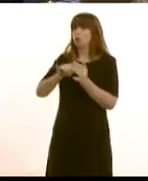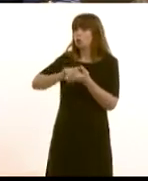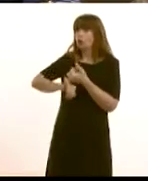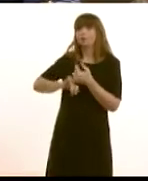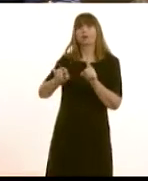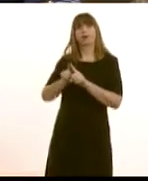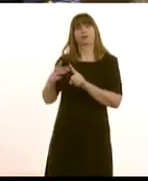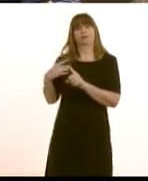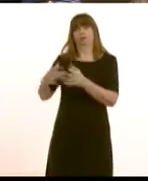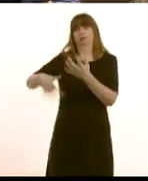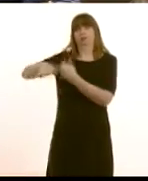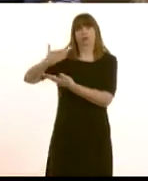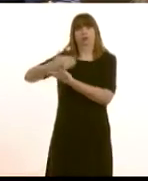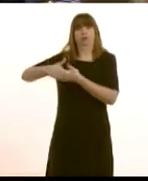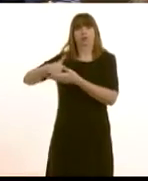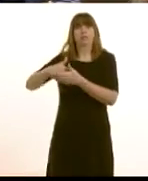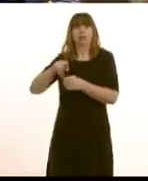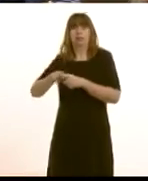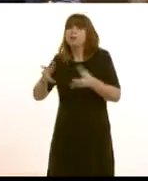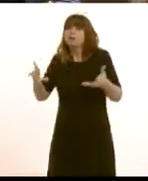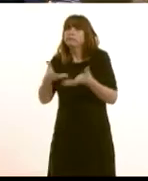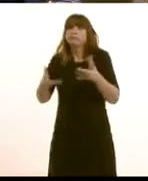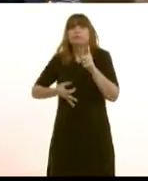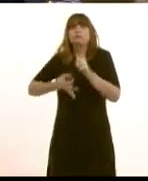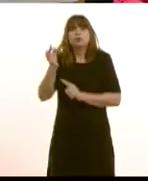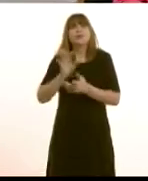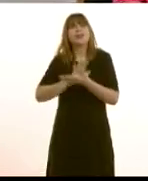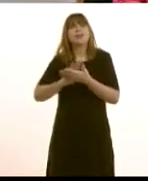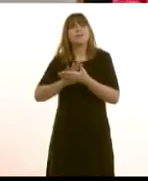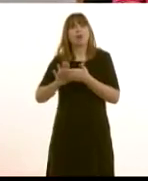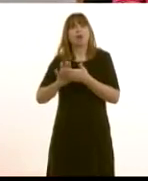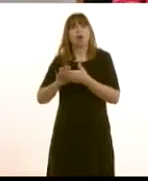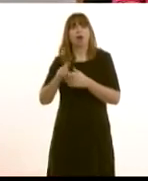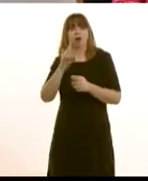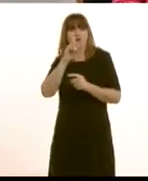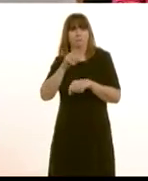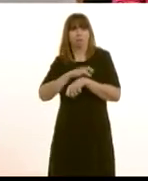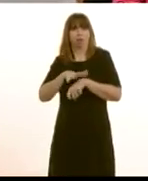improve the lives of people with haemophilia. The Welsh Health Specialised Services Committee